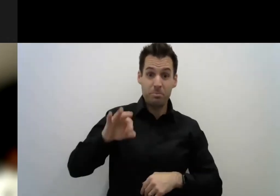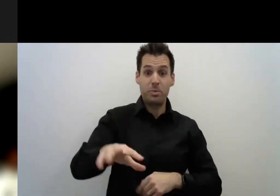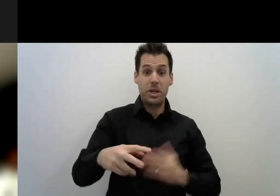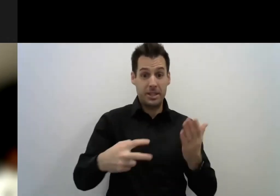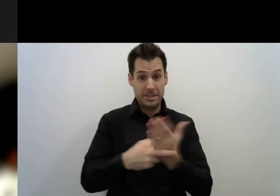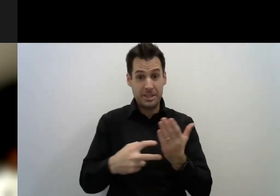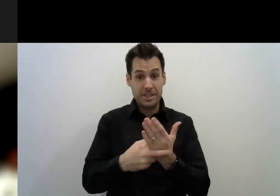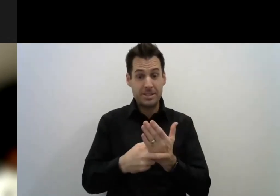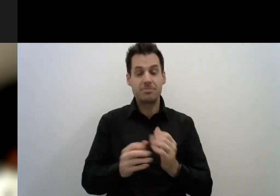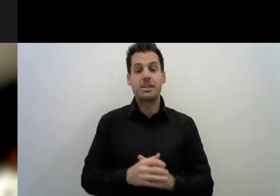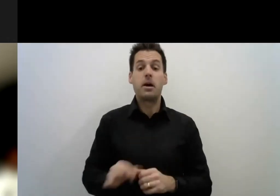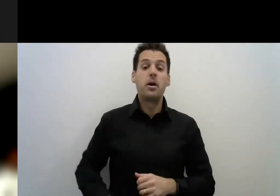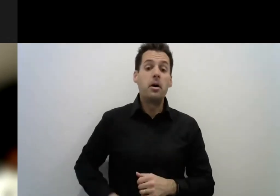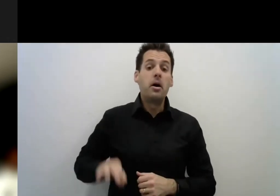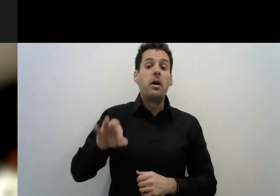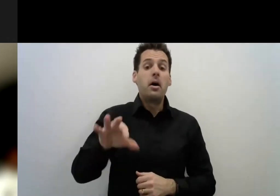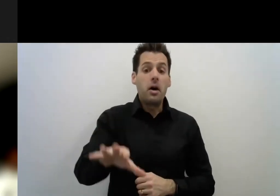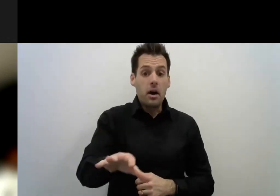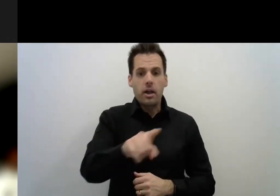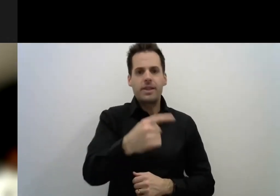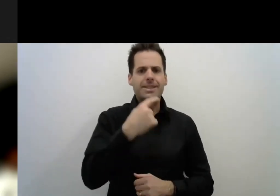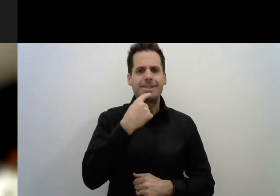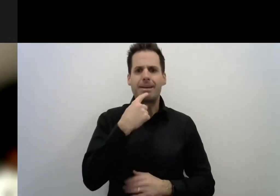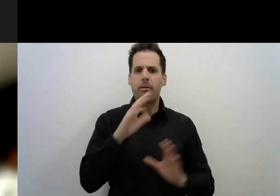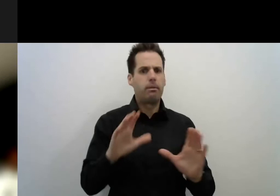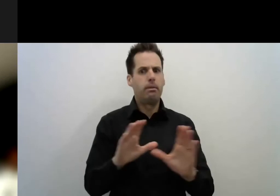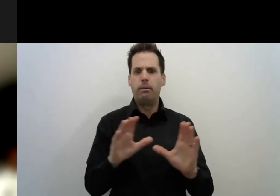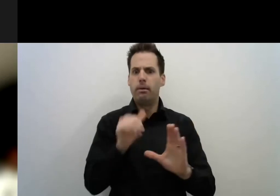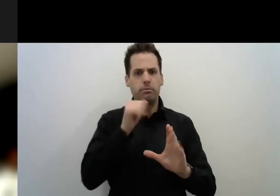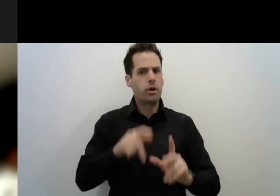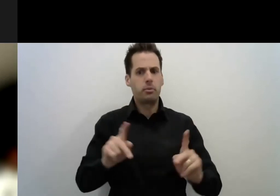informed that pets weren't allowed and this was in a shopping mall actually so i mean we had been